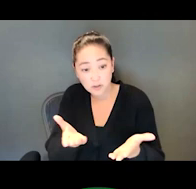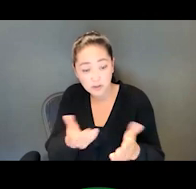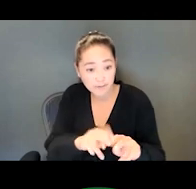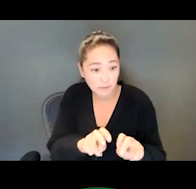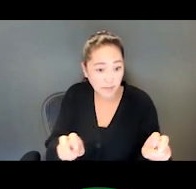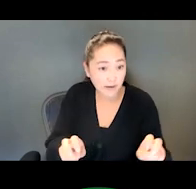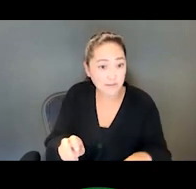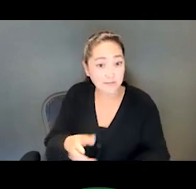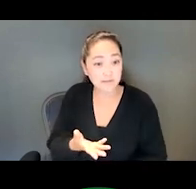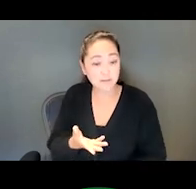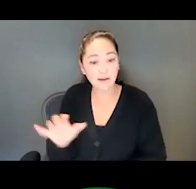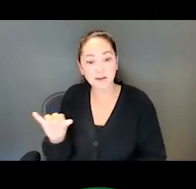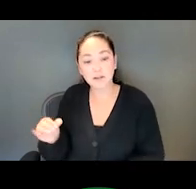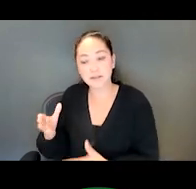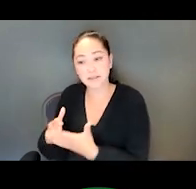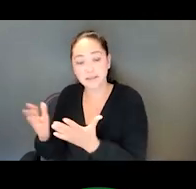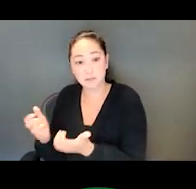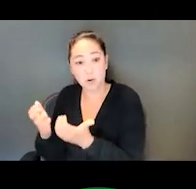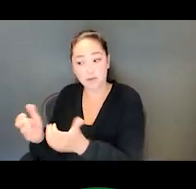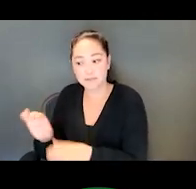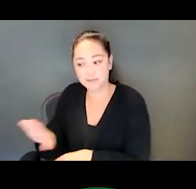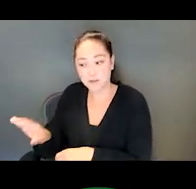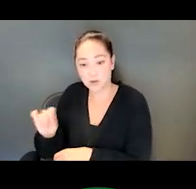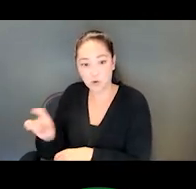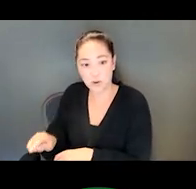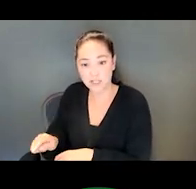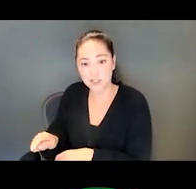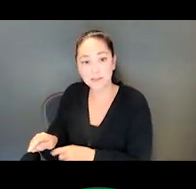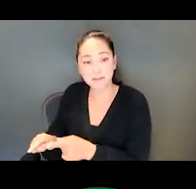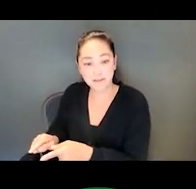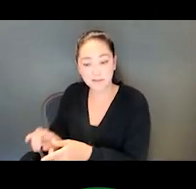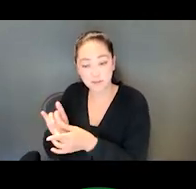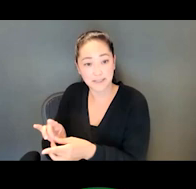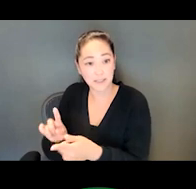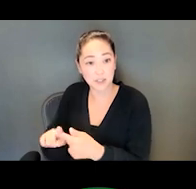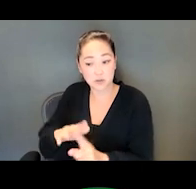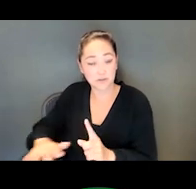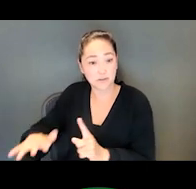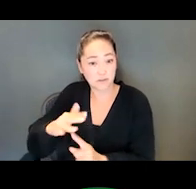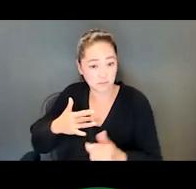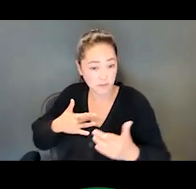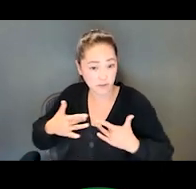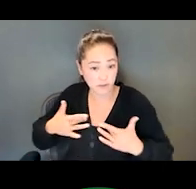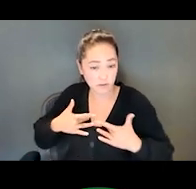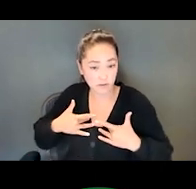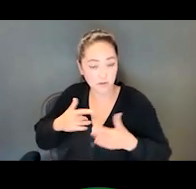But how have you seen climate or environmental impact? The accessibility in parks. The very